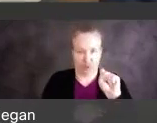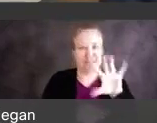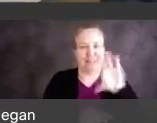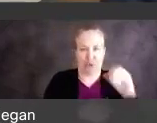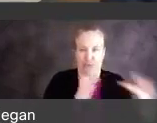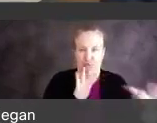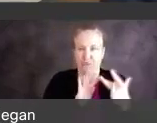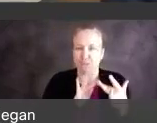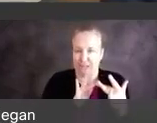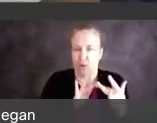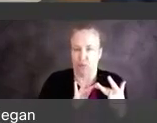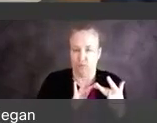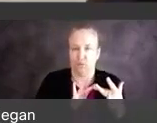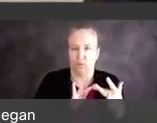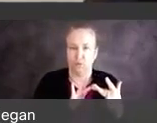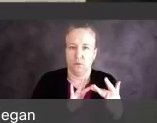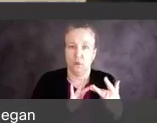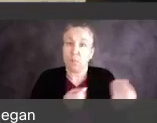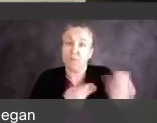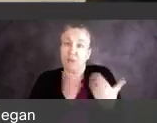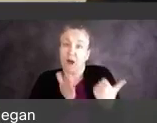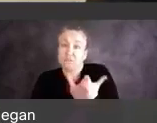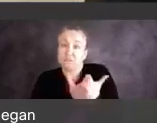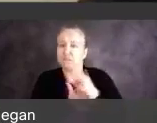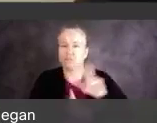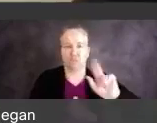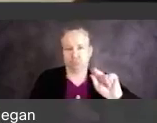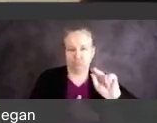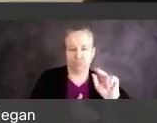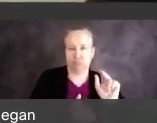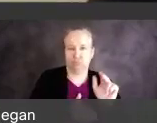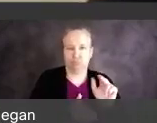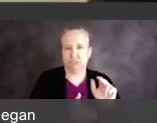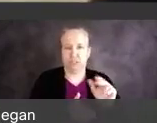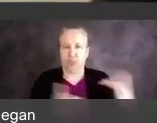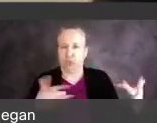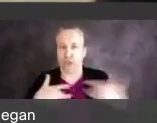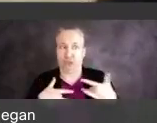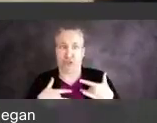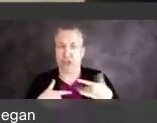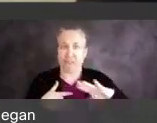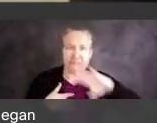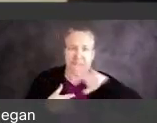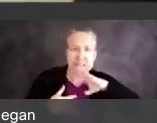not to provide assistance, but to share the same concerns and frustrations that